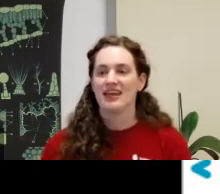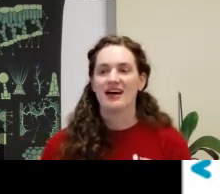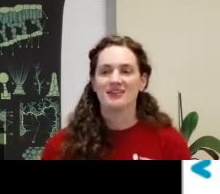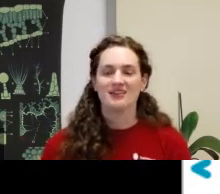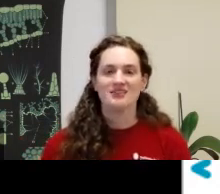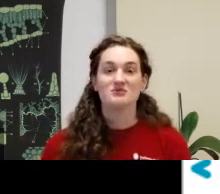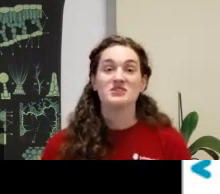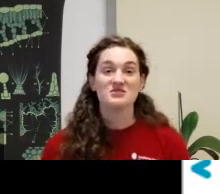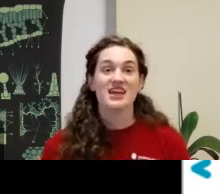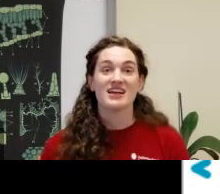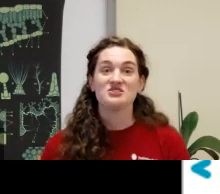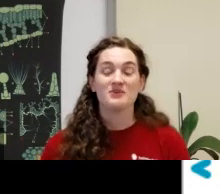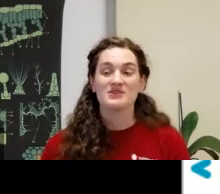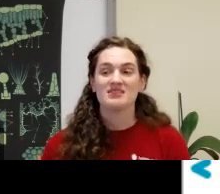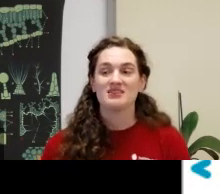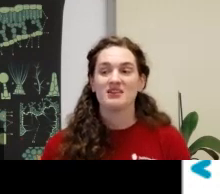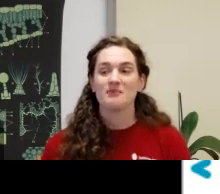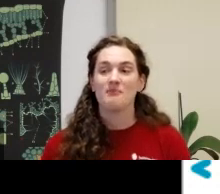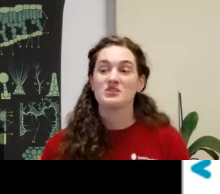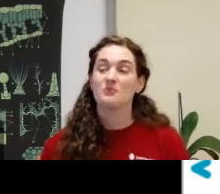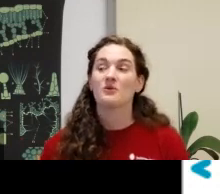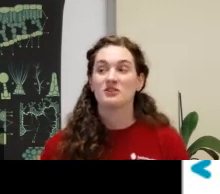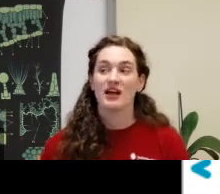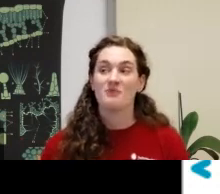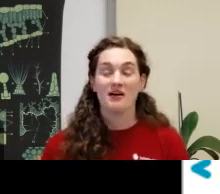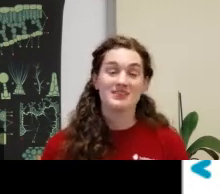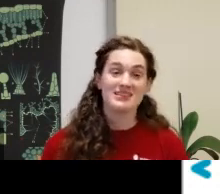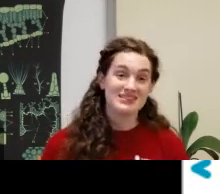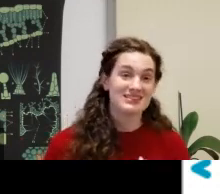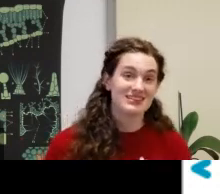Emily Borger: Yeah so did your test strips support your hypothesis?